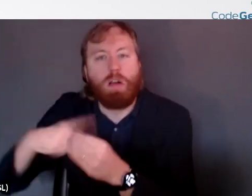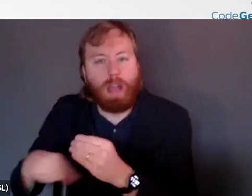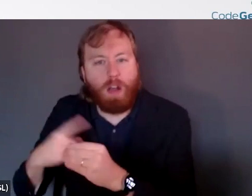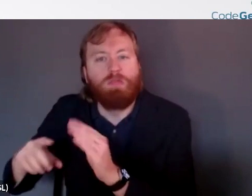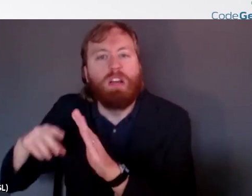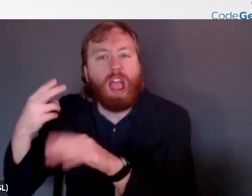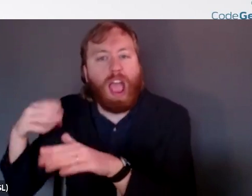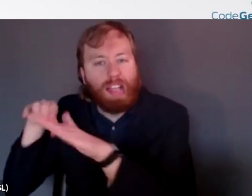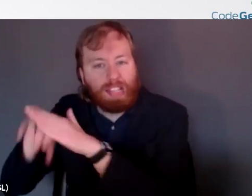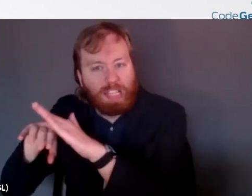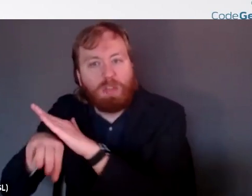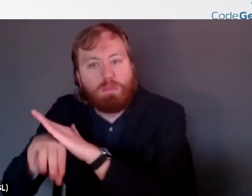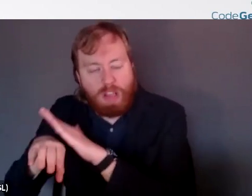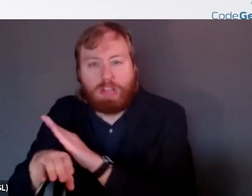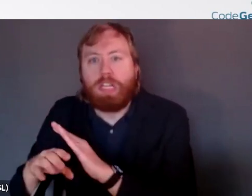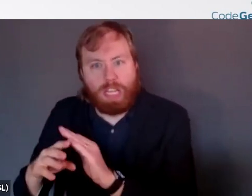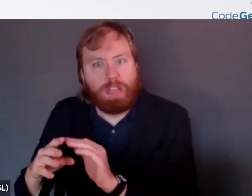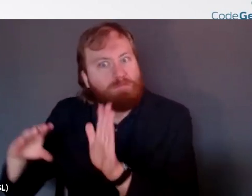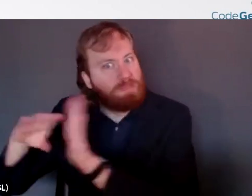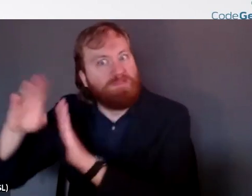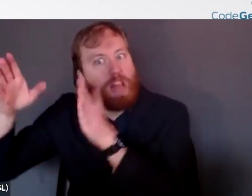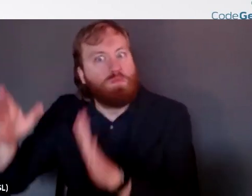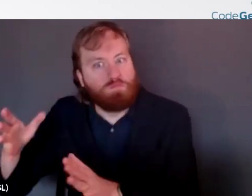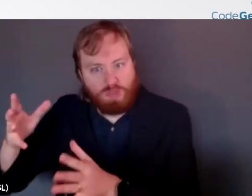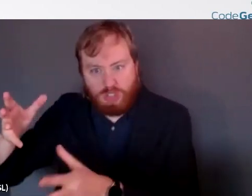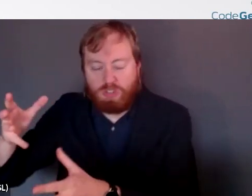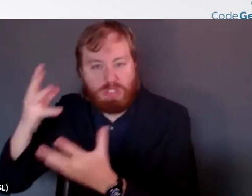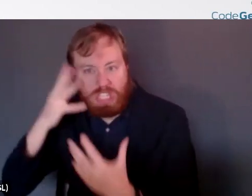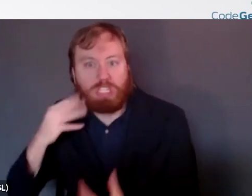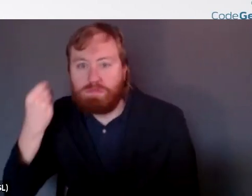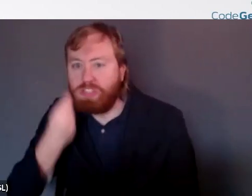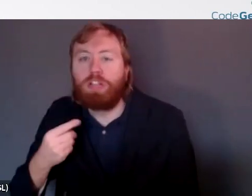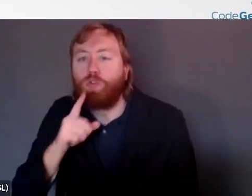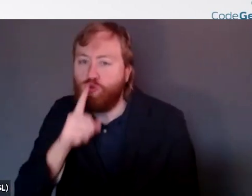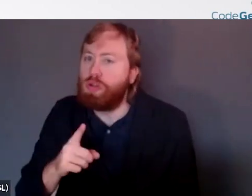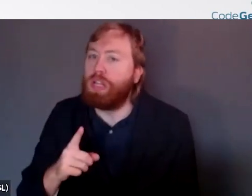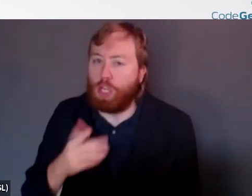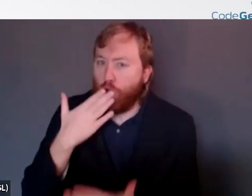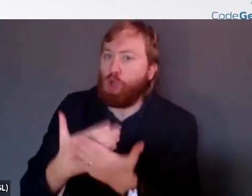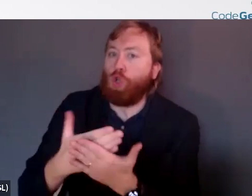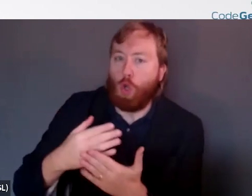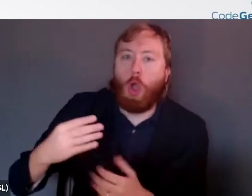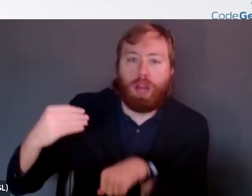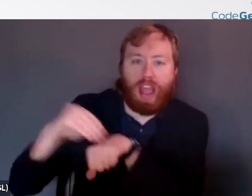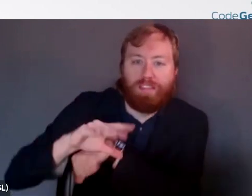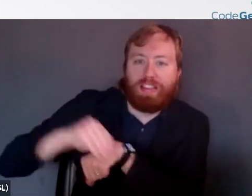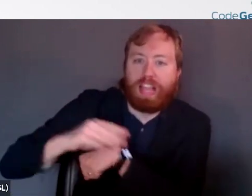and that provided some very helpful insights to make the system even better. Then after the website was launched,